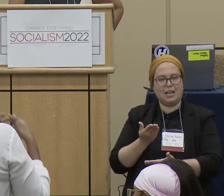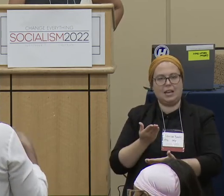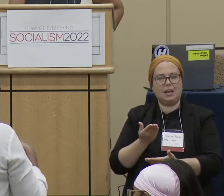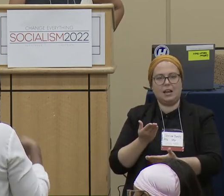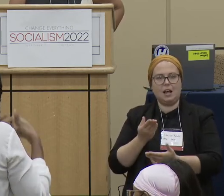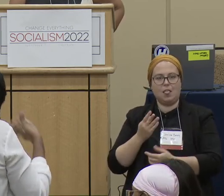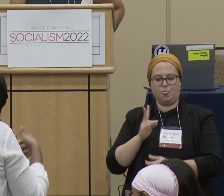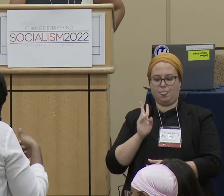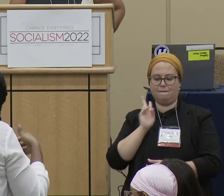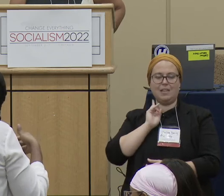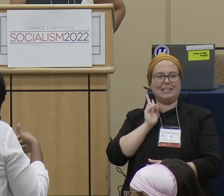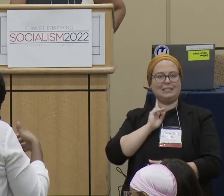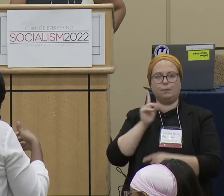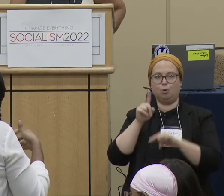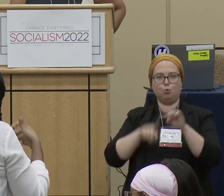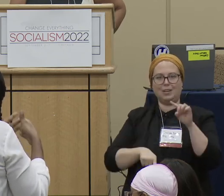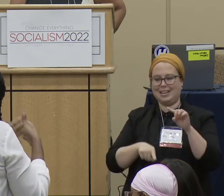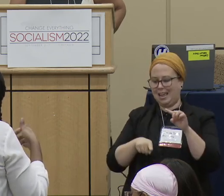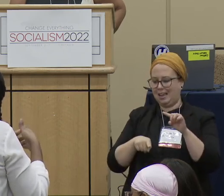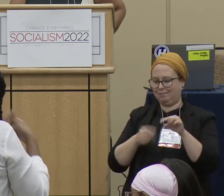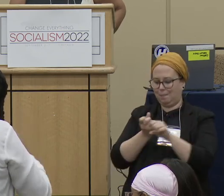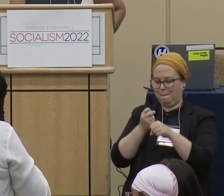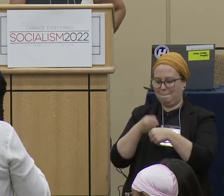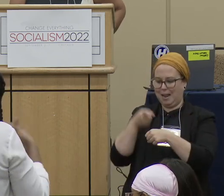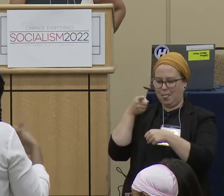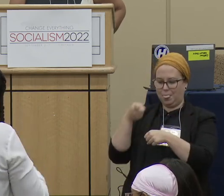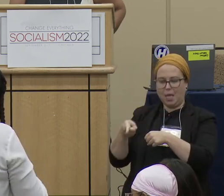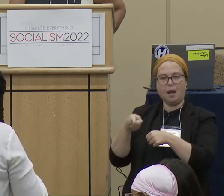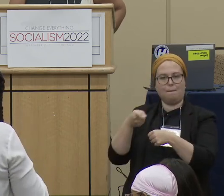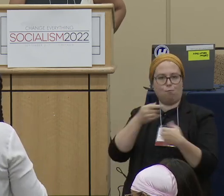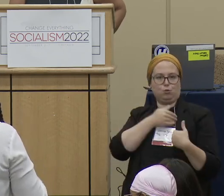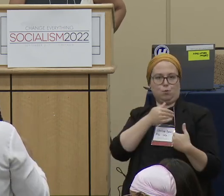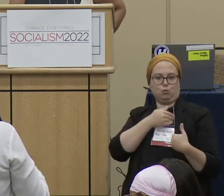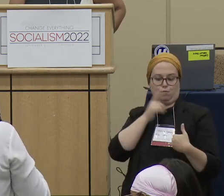it and cannot hold the victim responsible for proving that